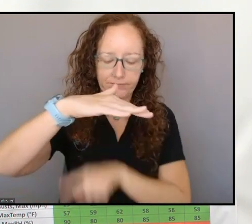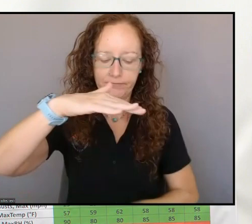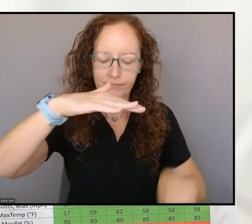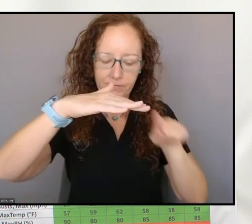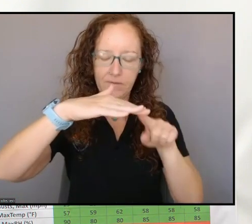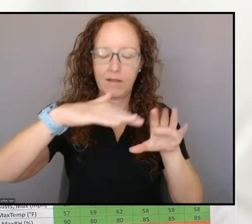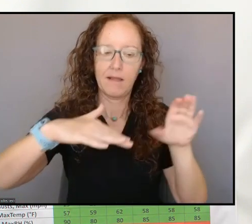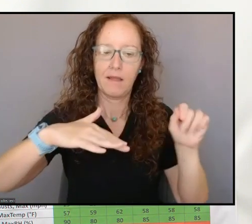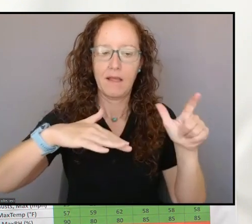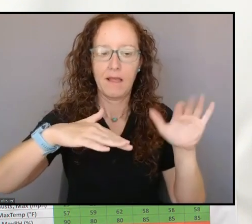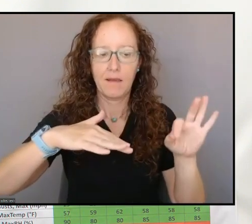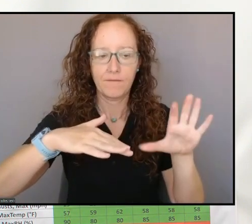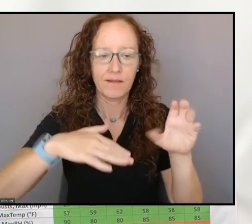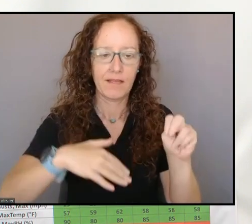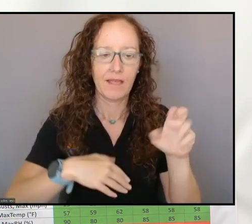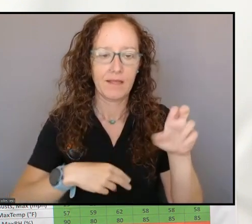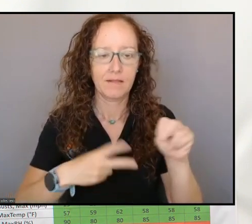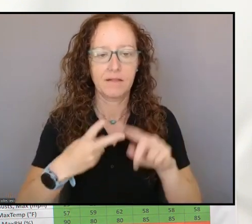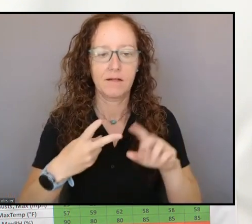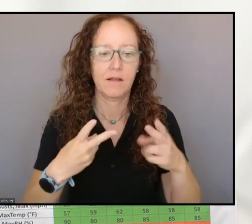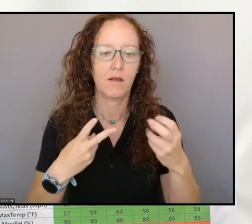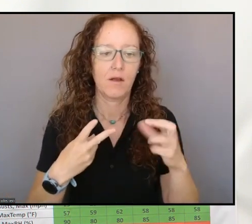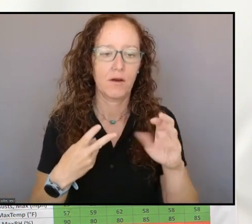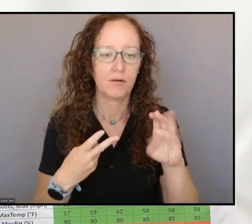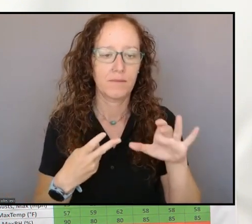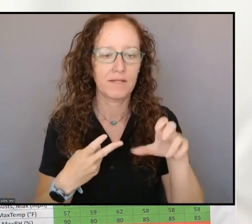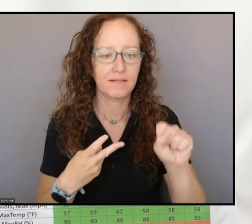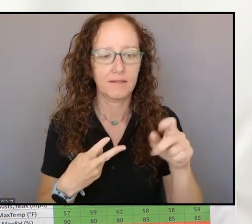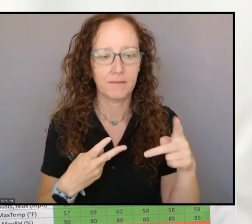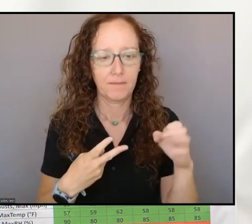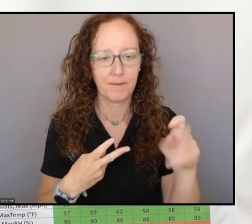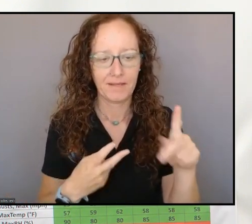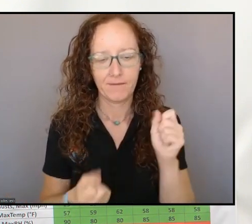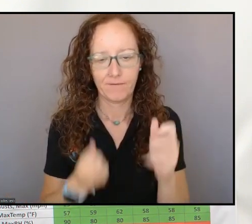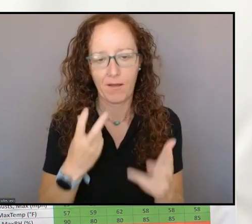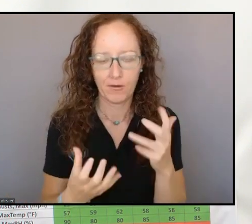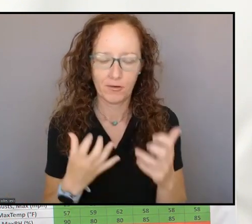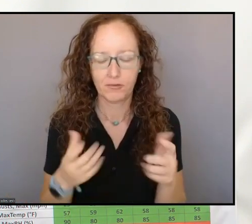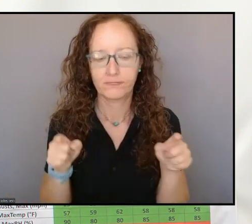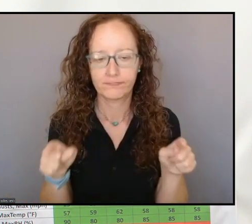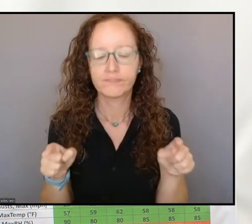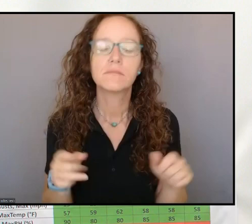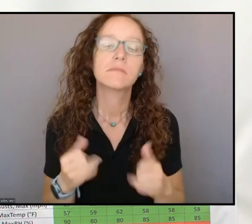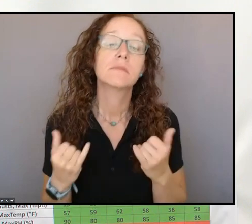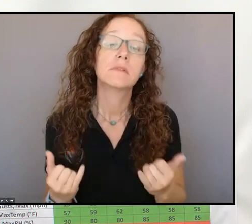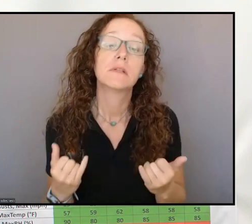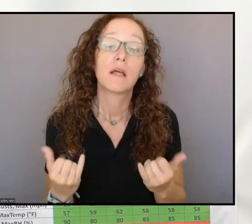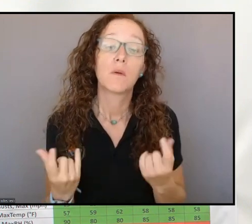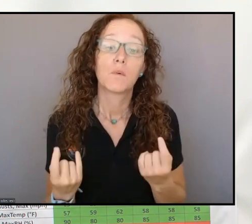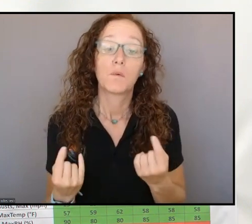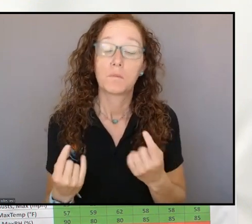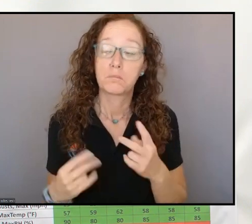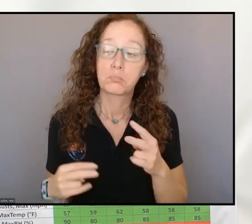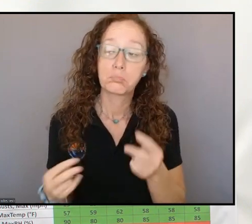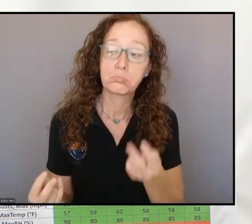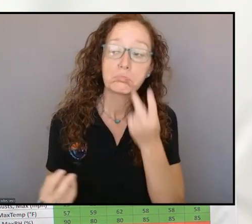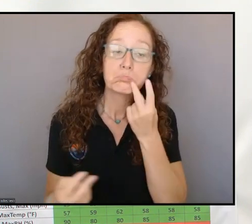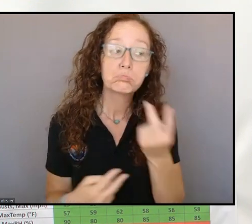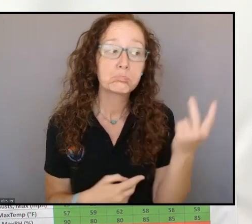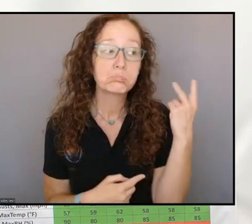Fires. So today, we're going to kind of take a quick look at what happened over the weekend in to Monday as well. Uh